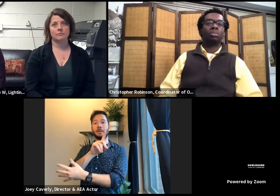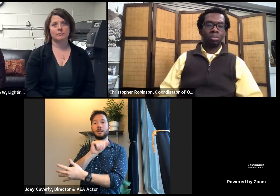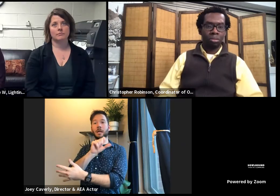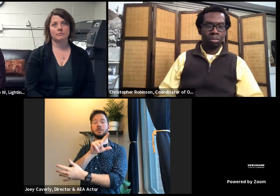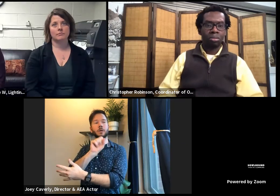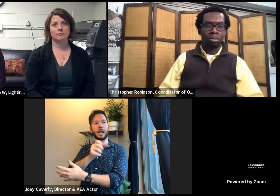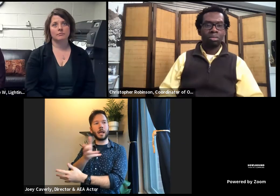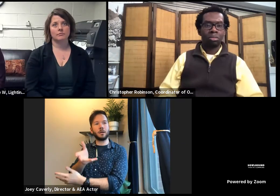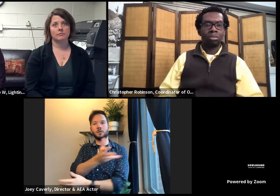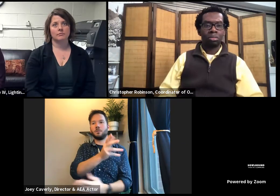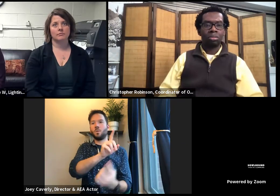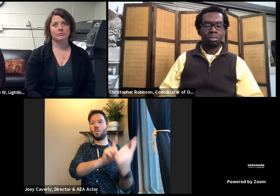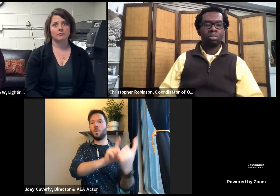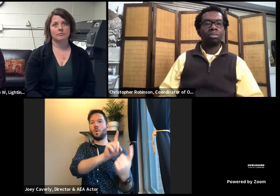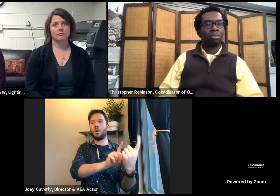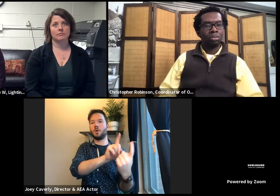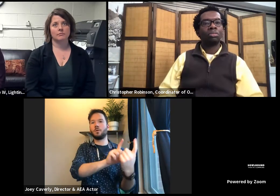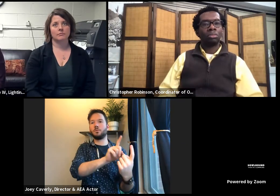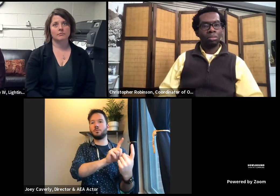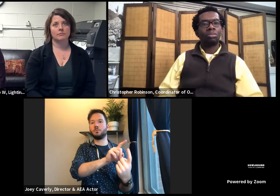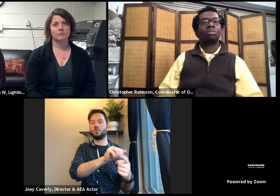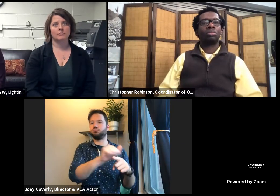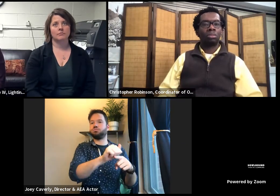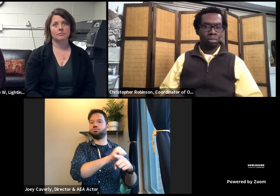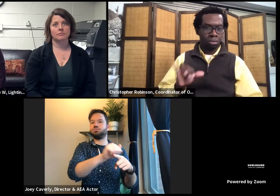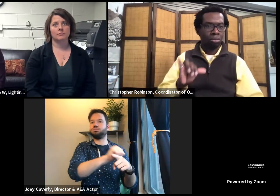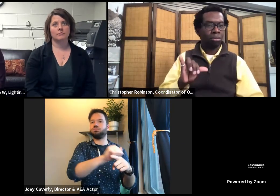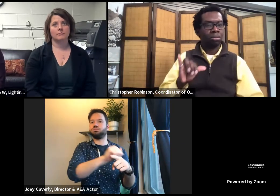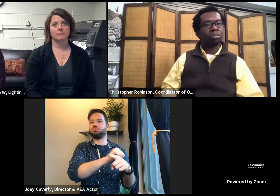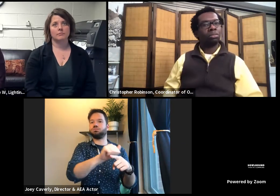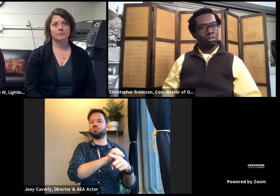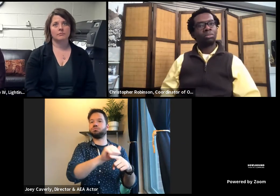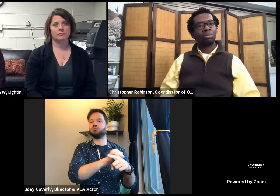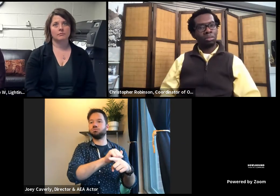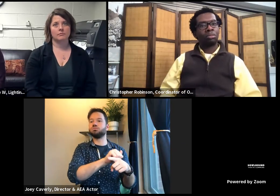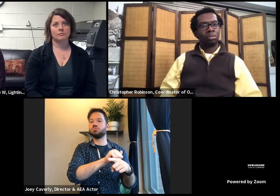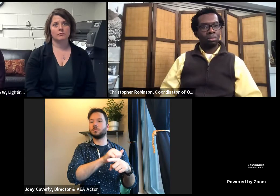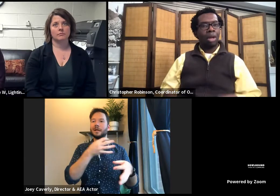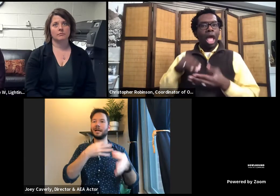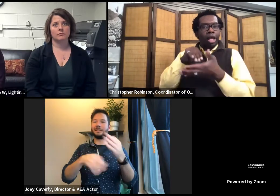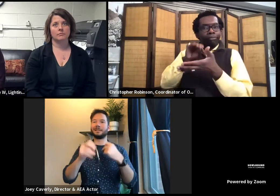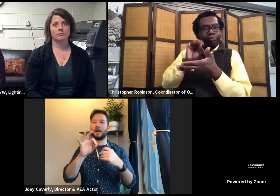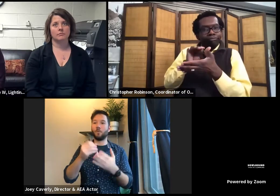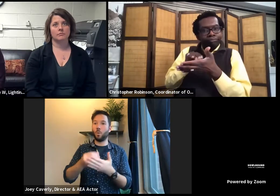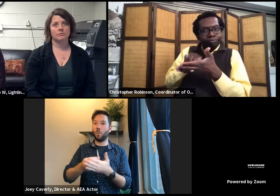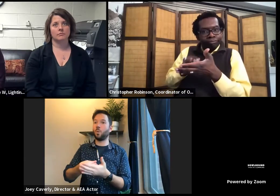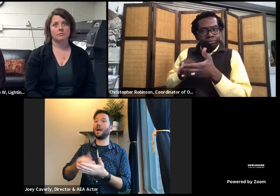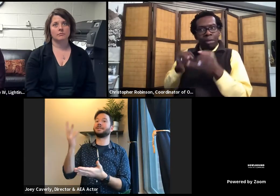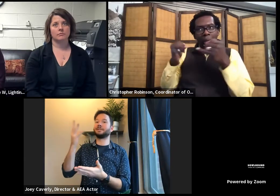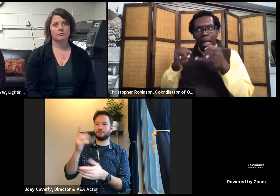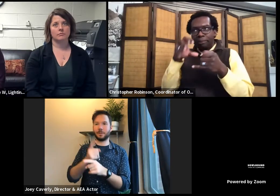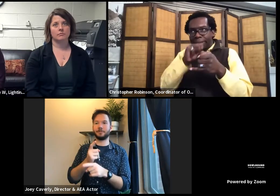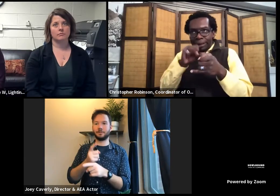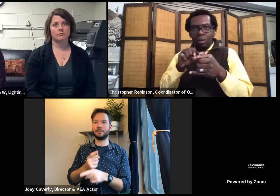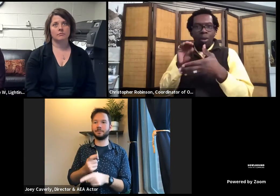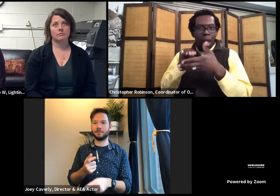then a DASL may also work one-on-one with that actor to work on their lines instead of